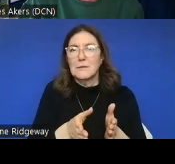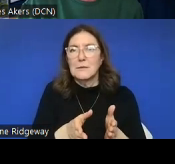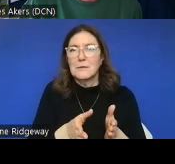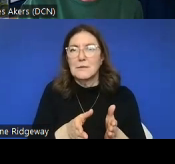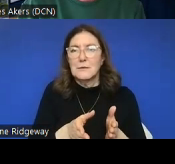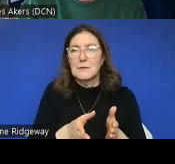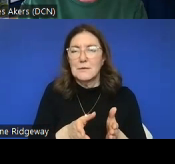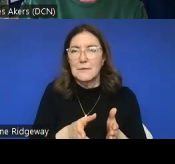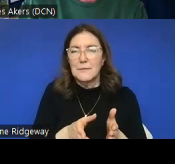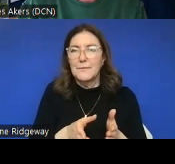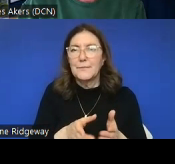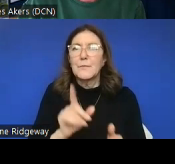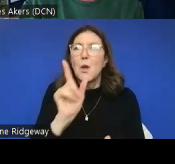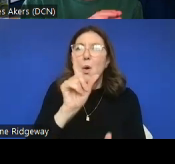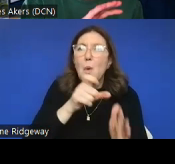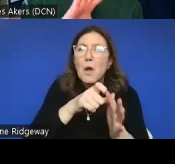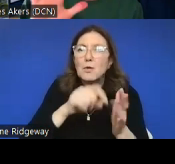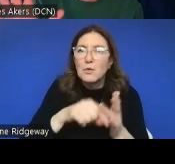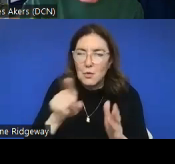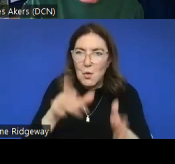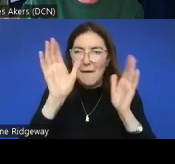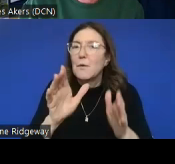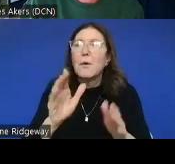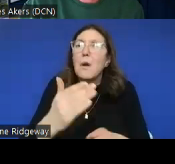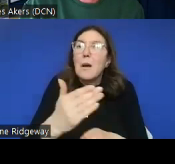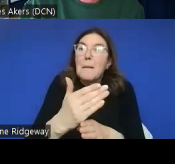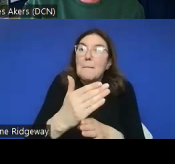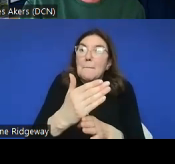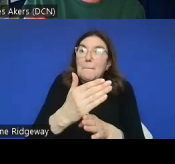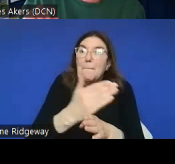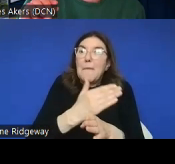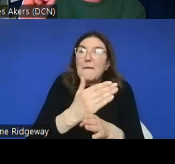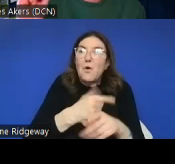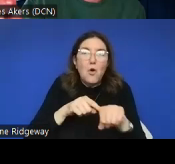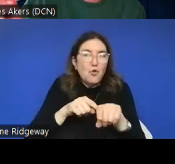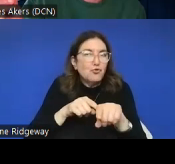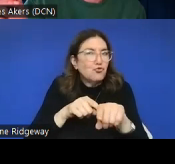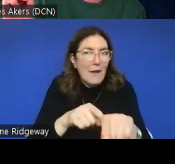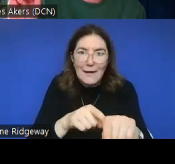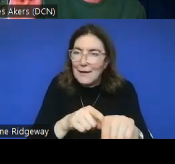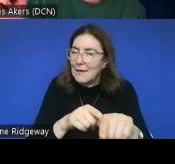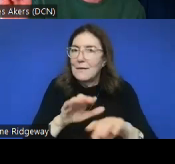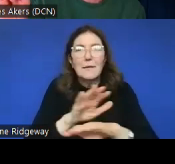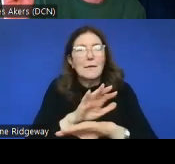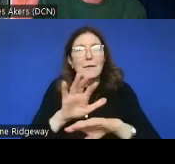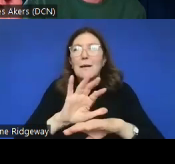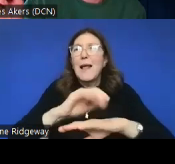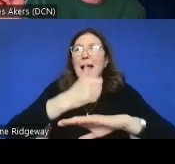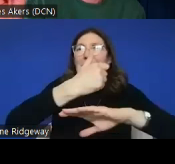what you should do before you do any tracking on your website and set cookies, so that little bit of information,